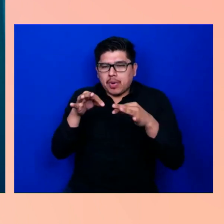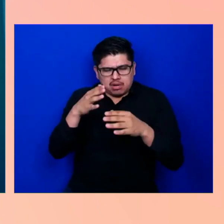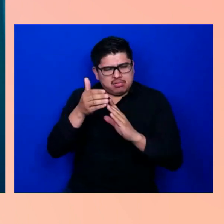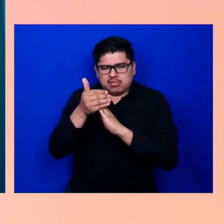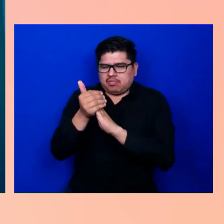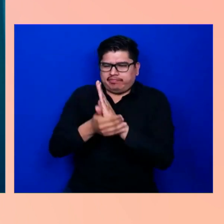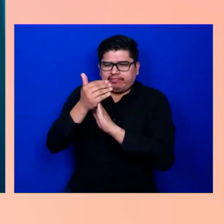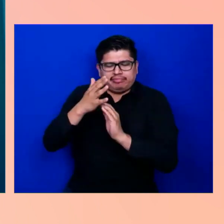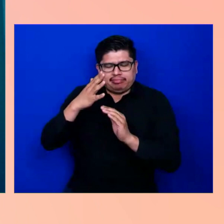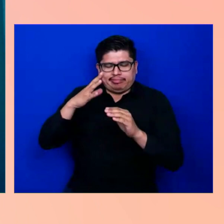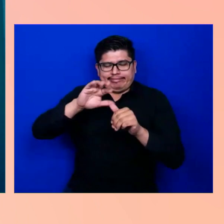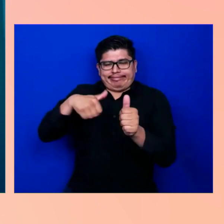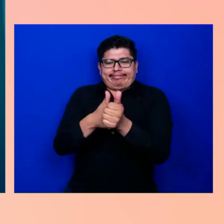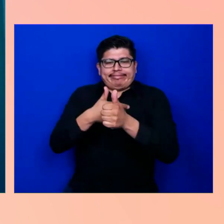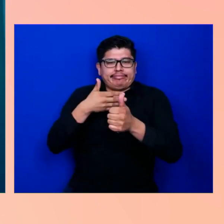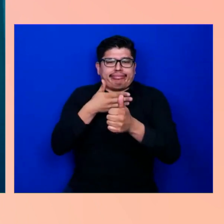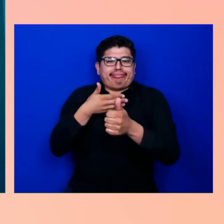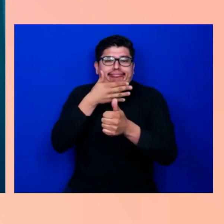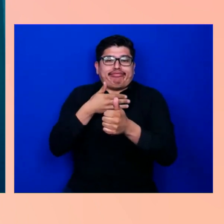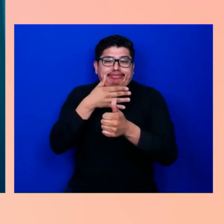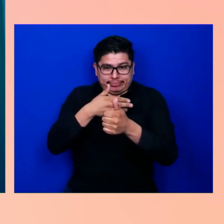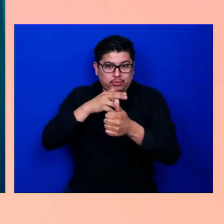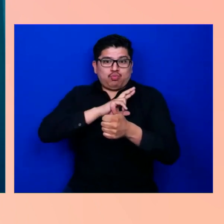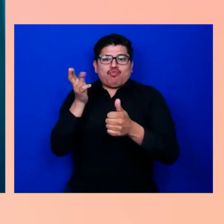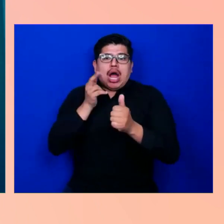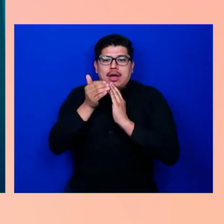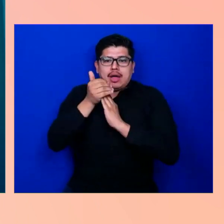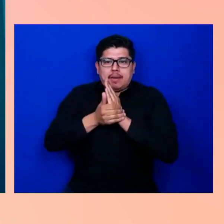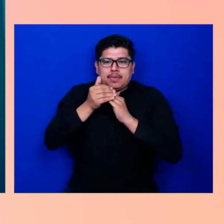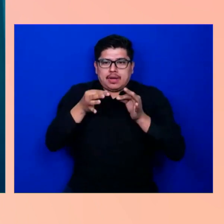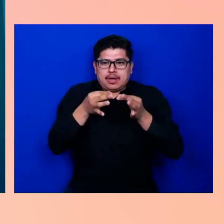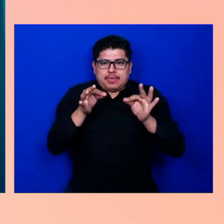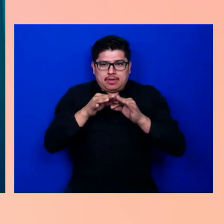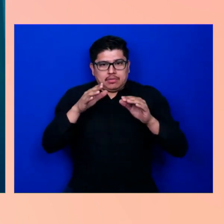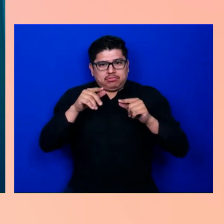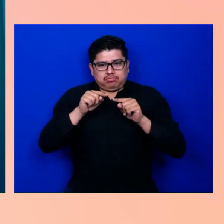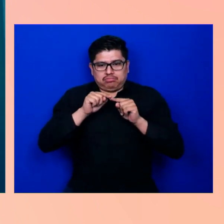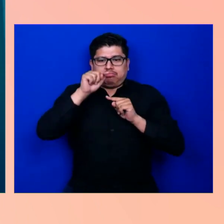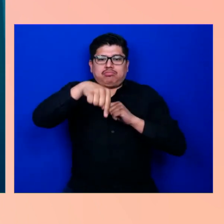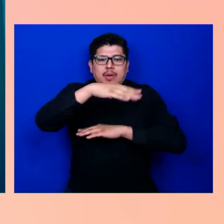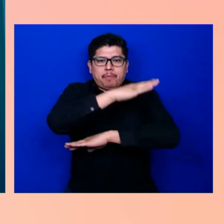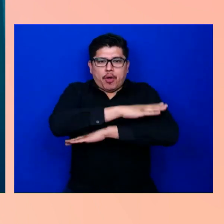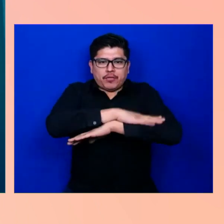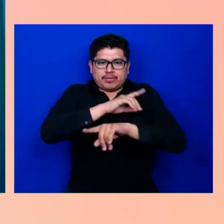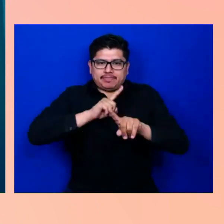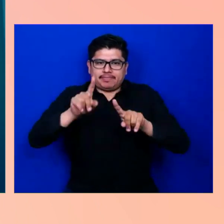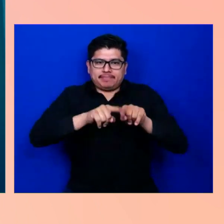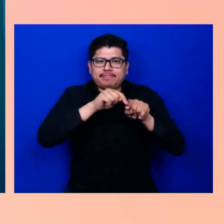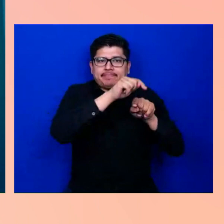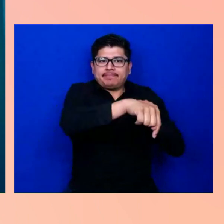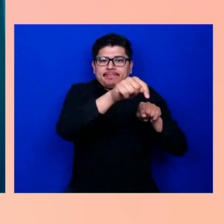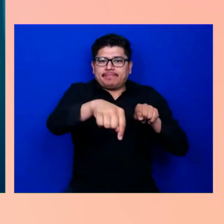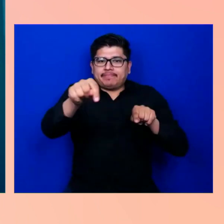autogenerated captions across our platform. Now while we're using AI to